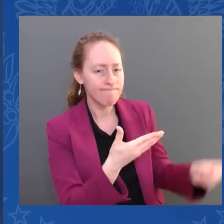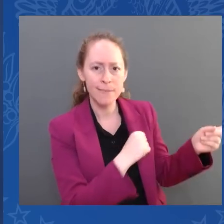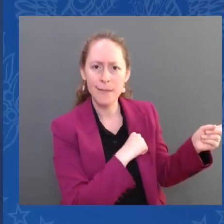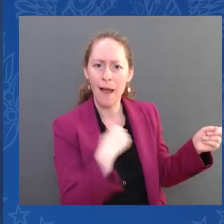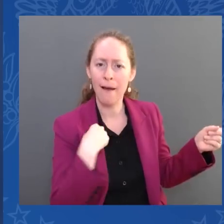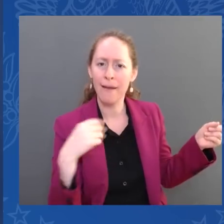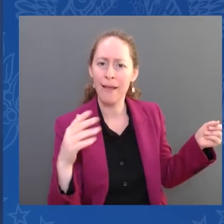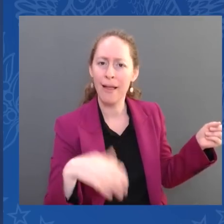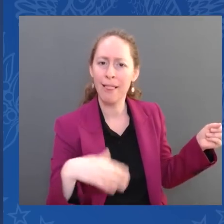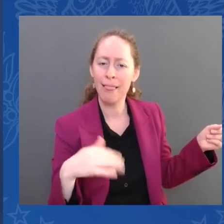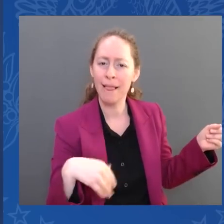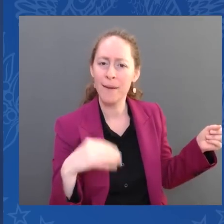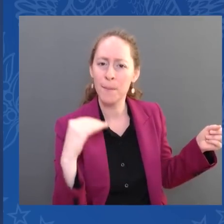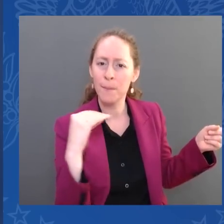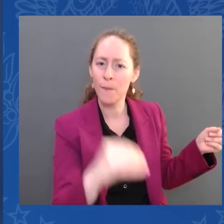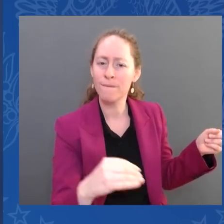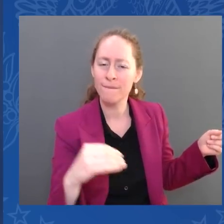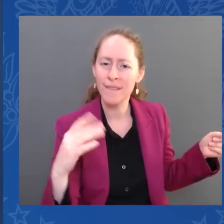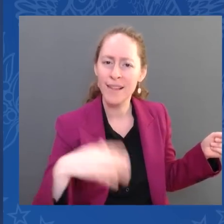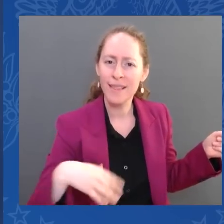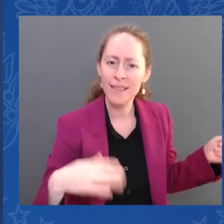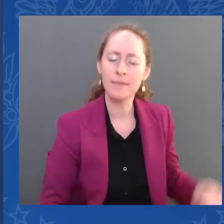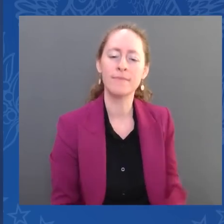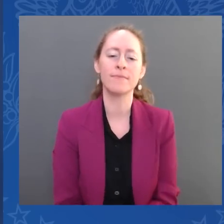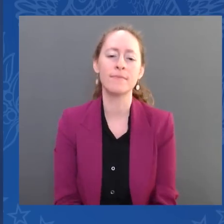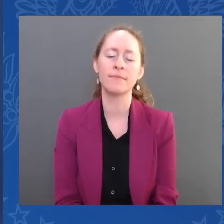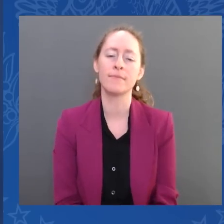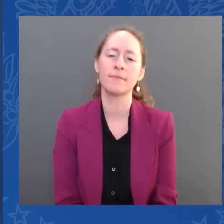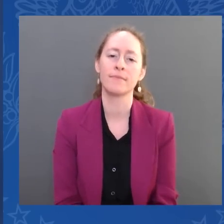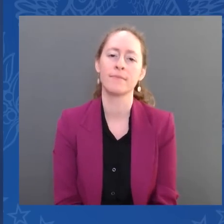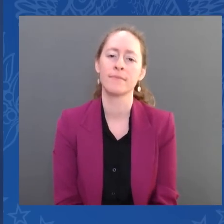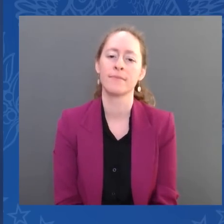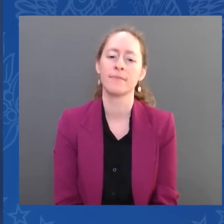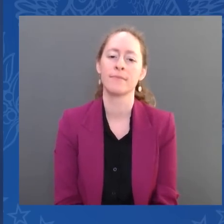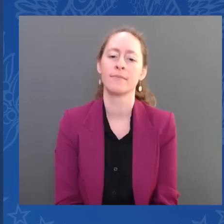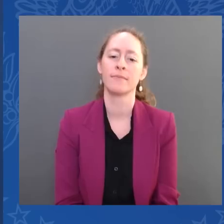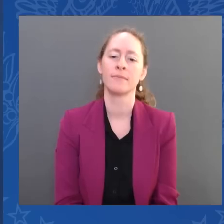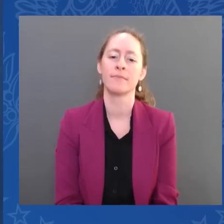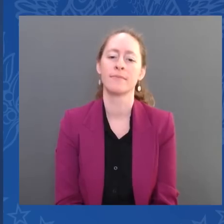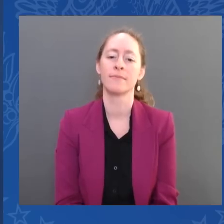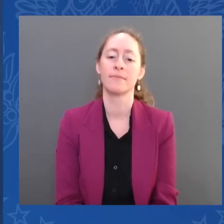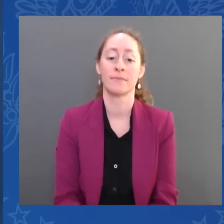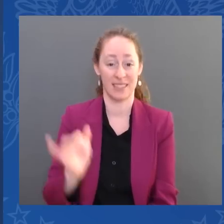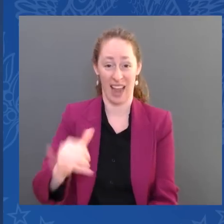on people making less than $400,000 a year and without raising the deficit at all